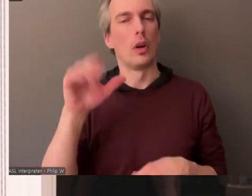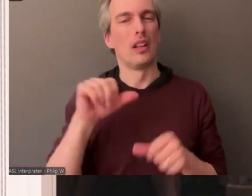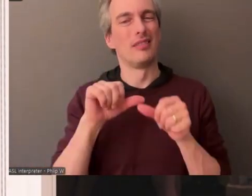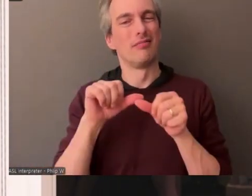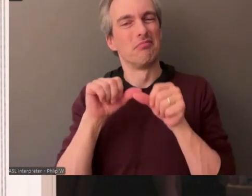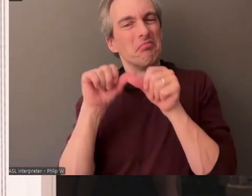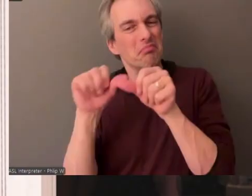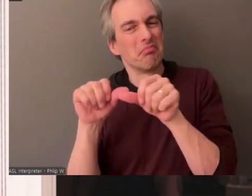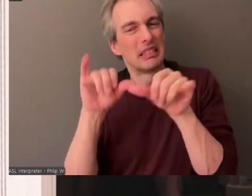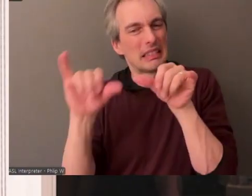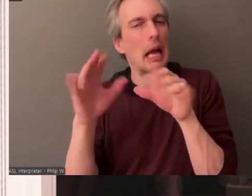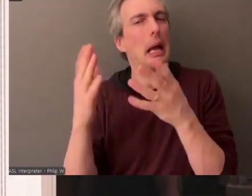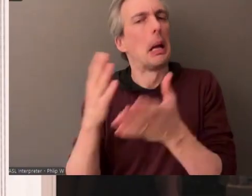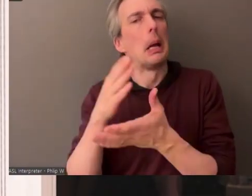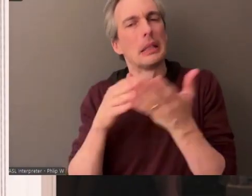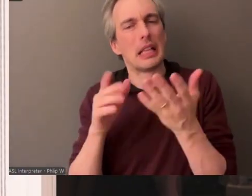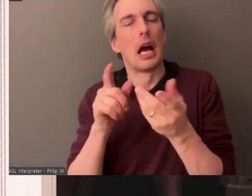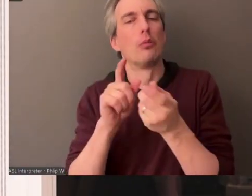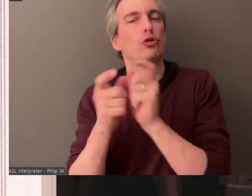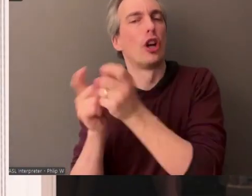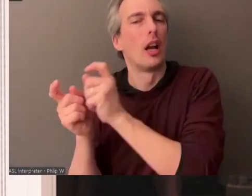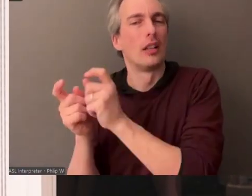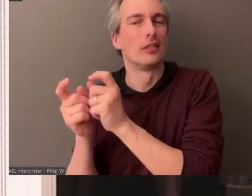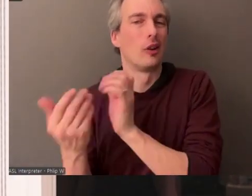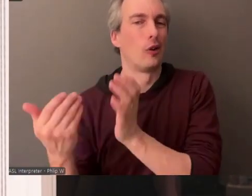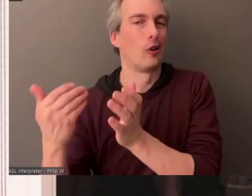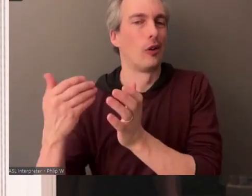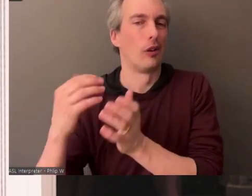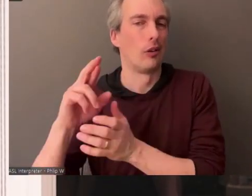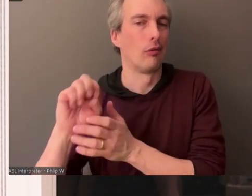But the program is much more likely to survive.